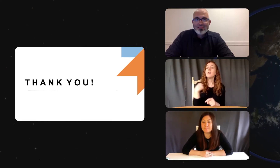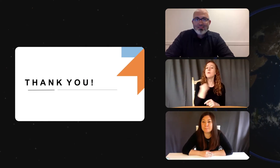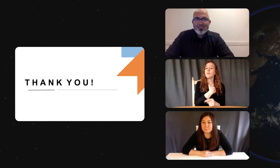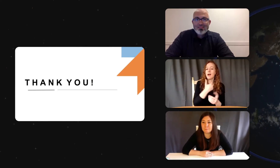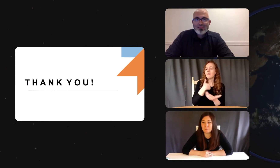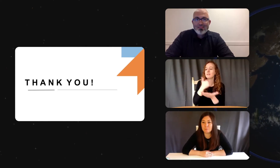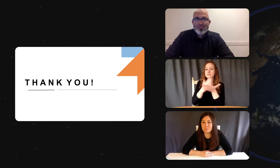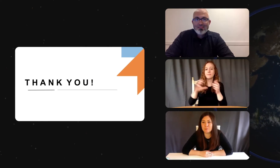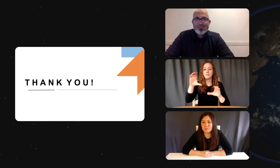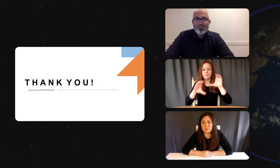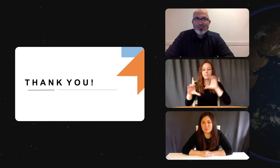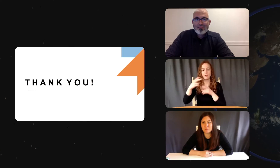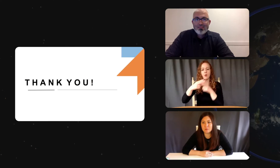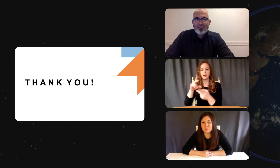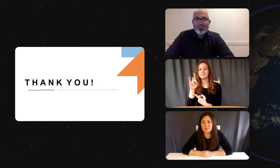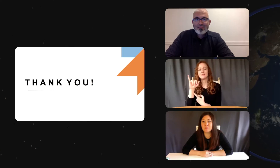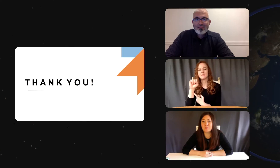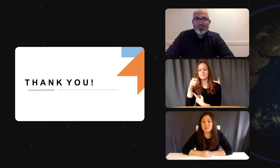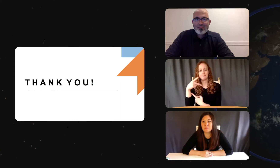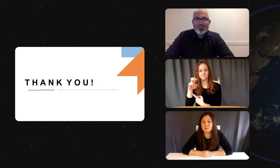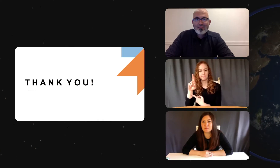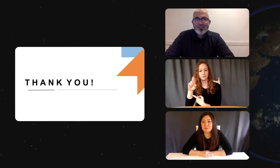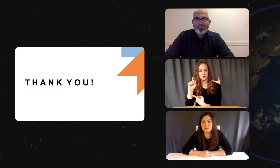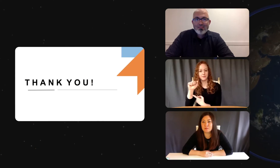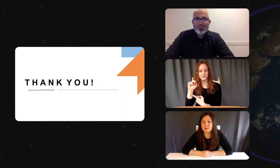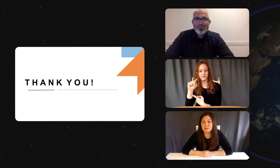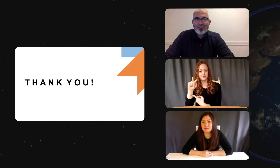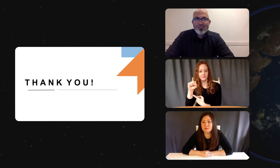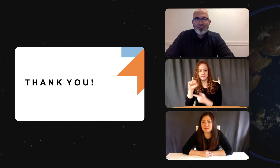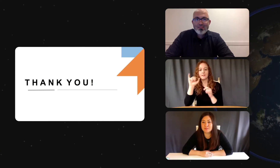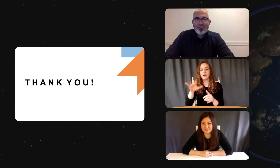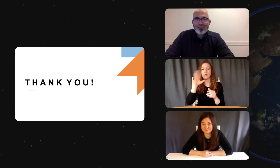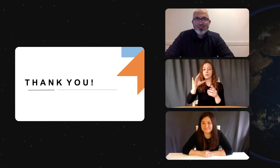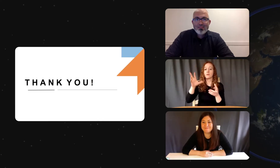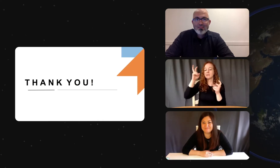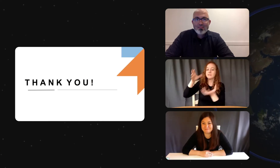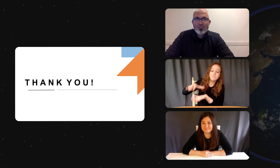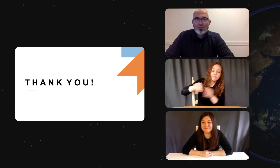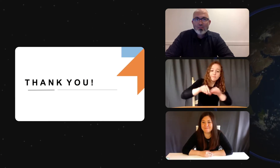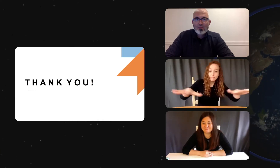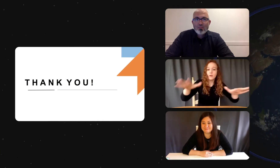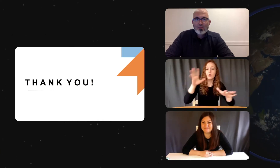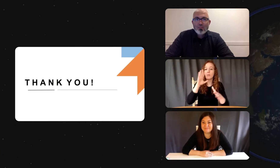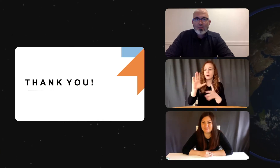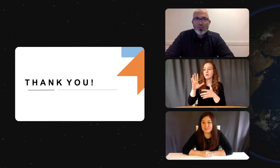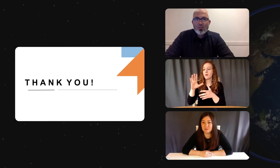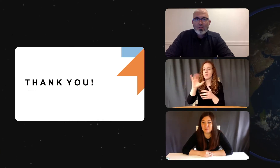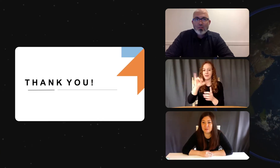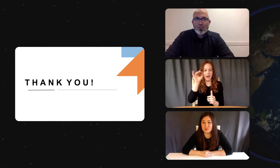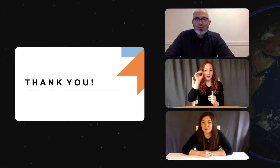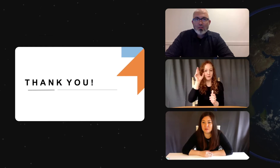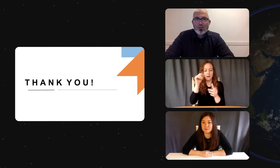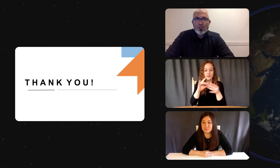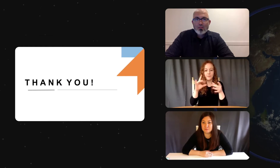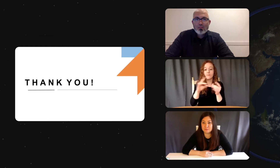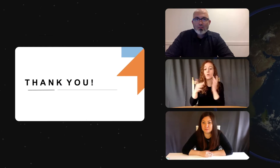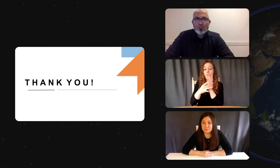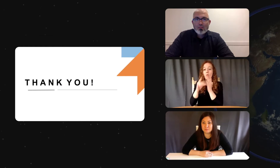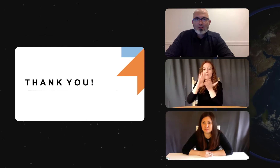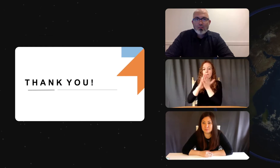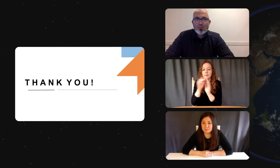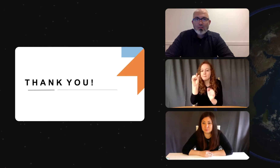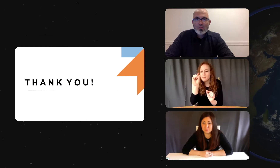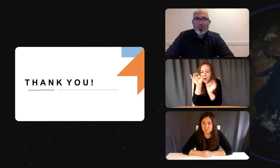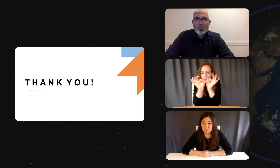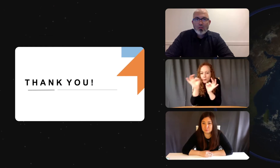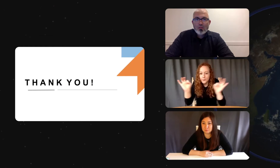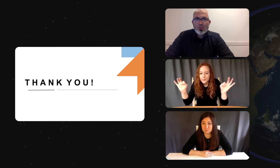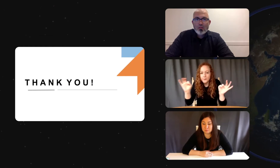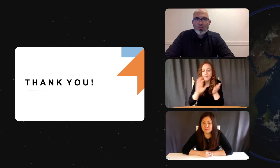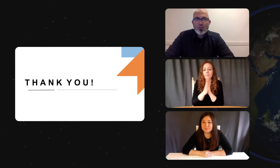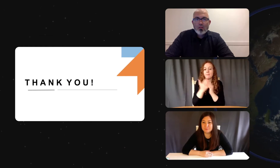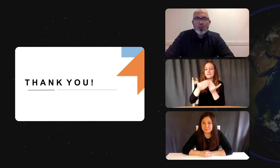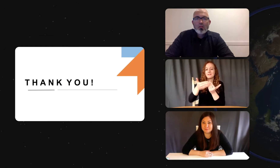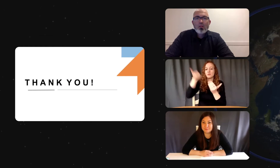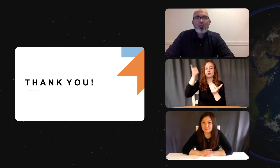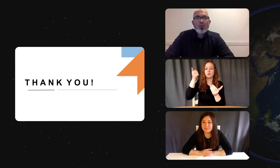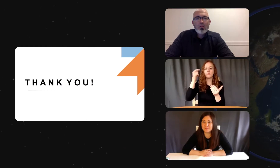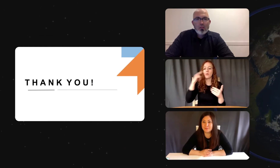We have some chemicals called dispersants that can turn oil into small molecules and